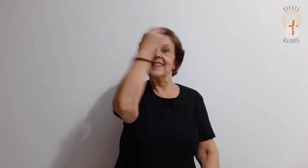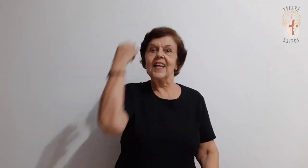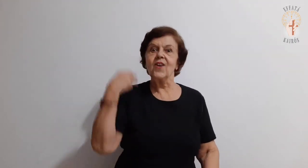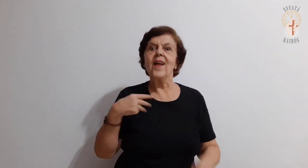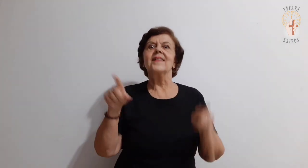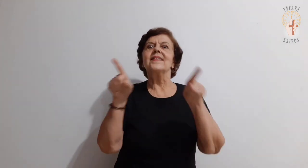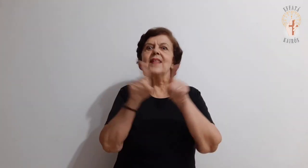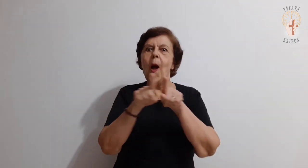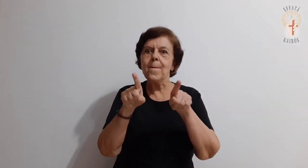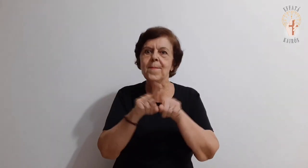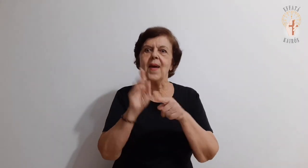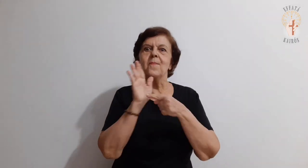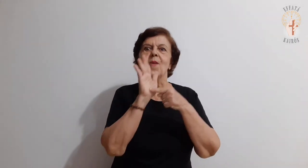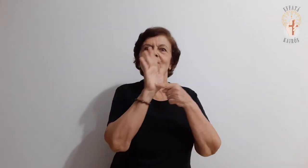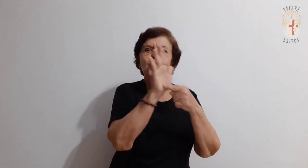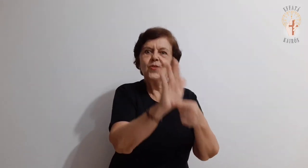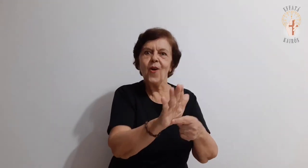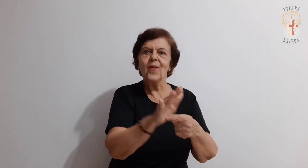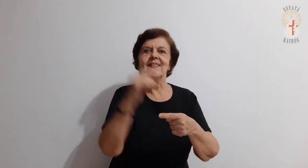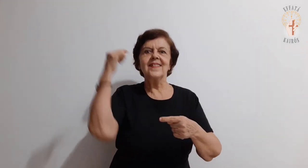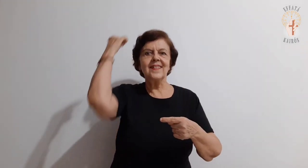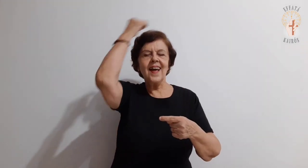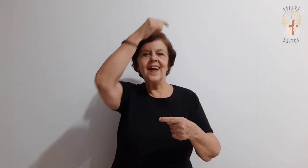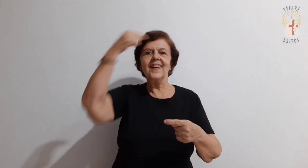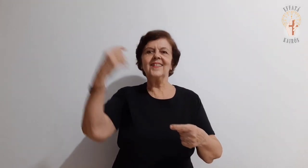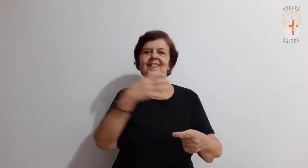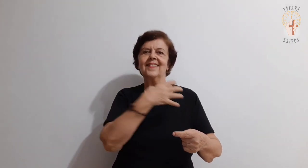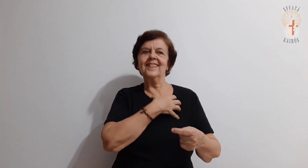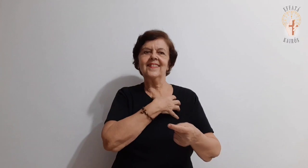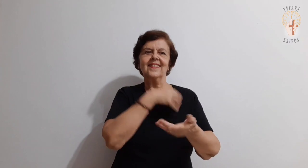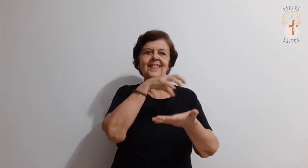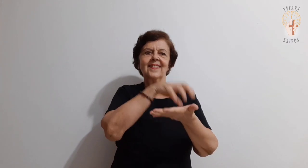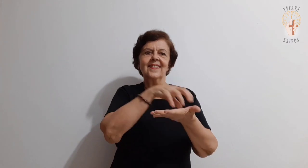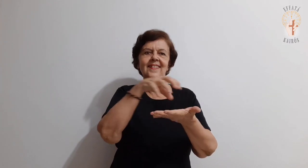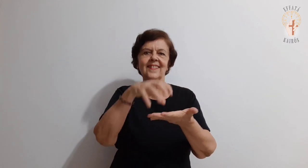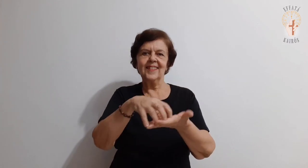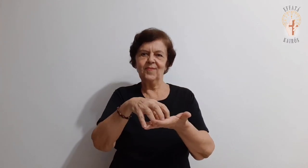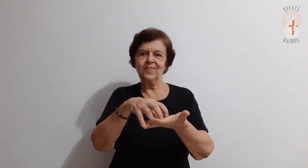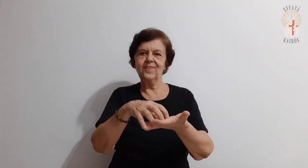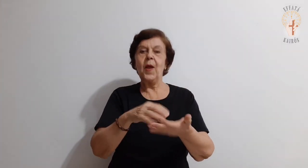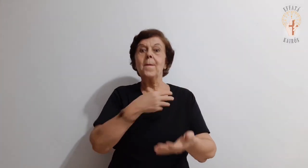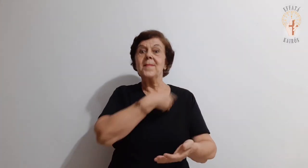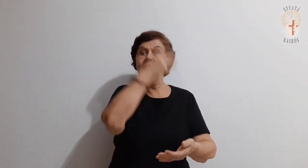Our Lady also revealed to St. Águeda: